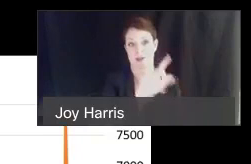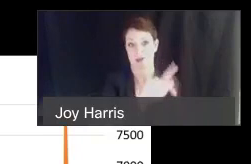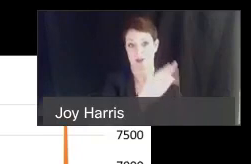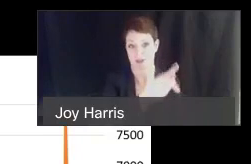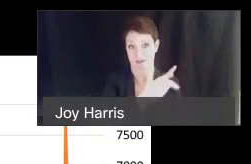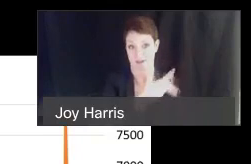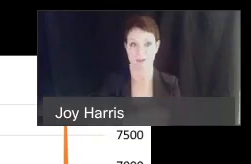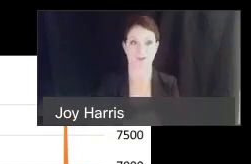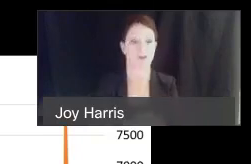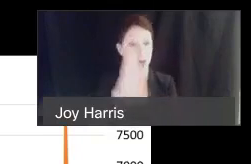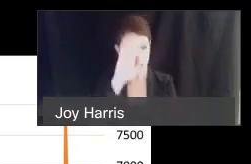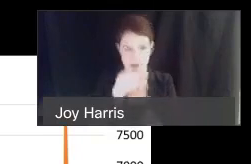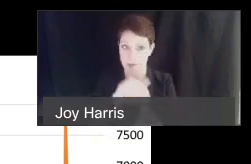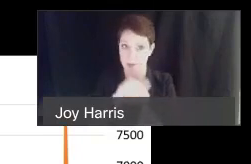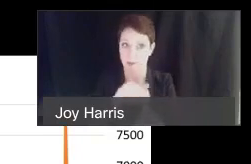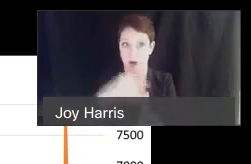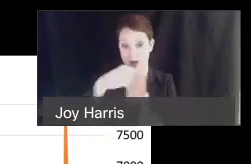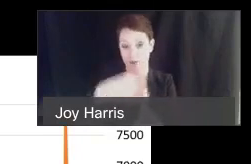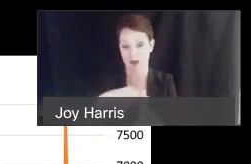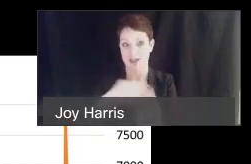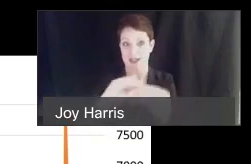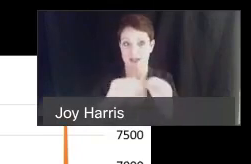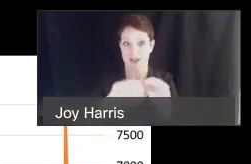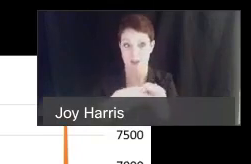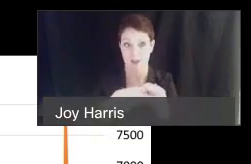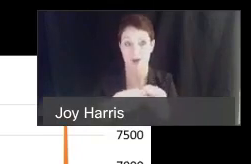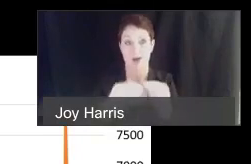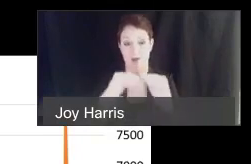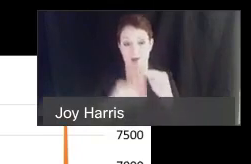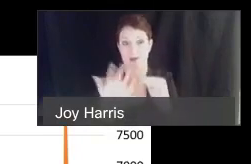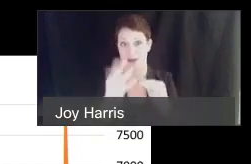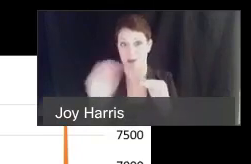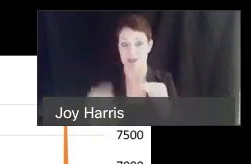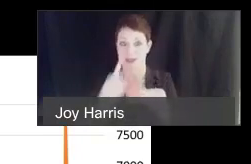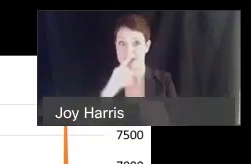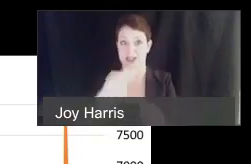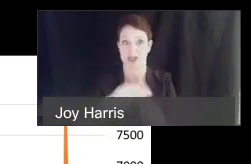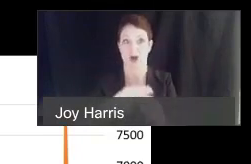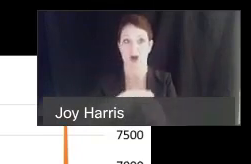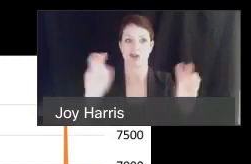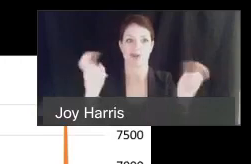As a reminder, a positivity rate below 5% is considered suppression of the virus.